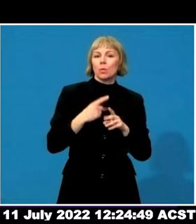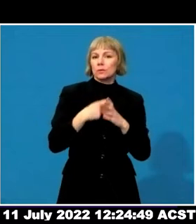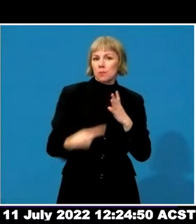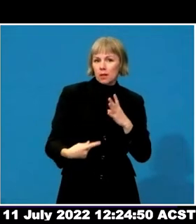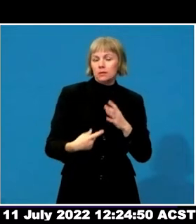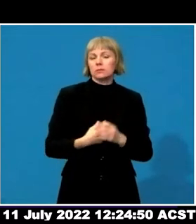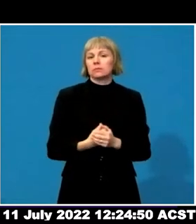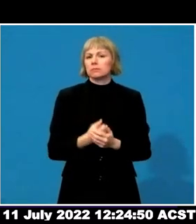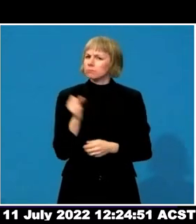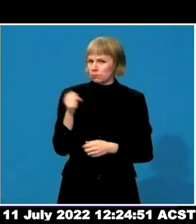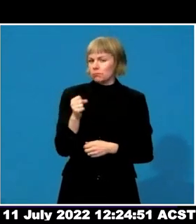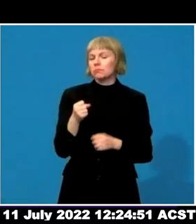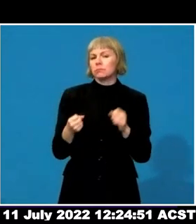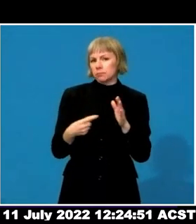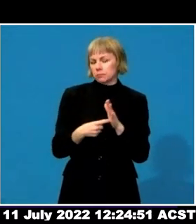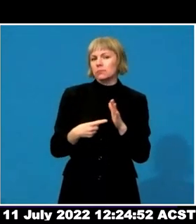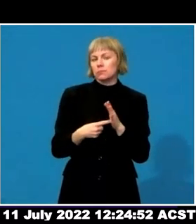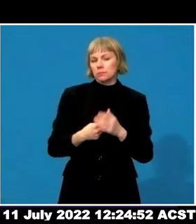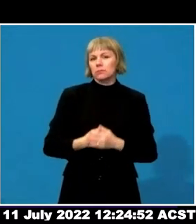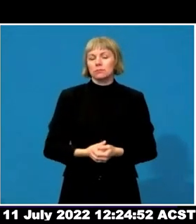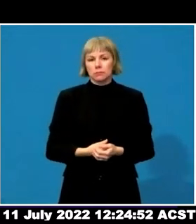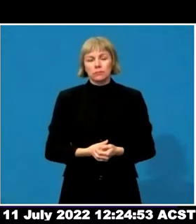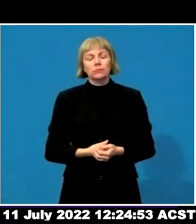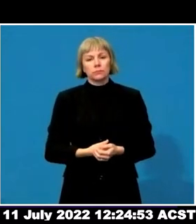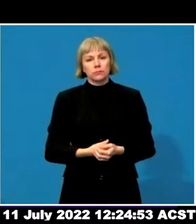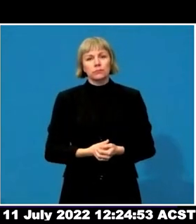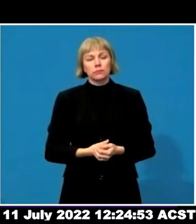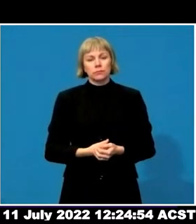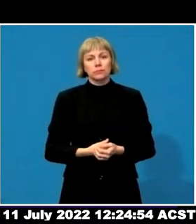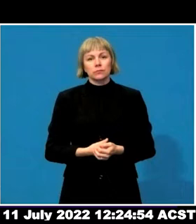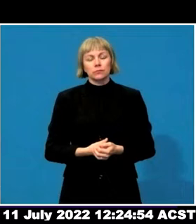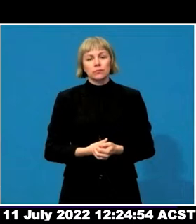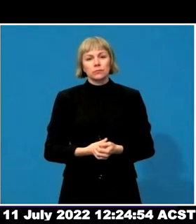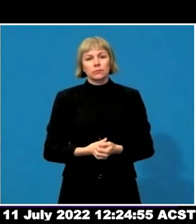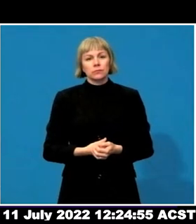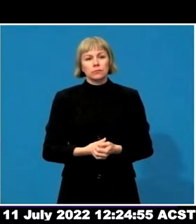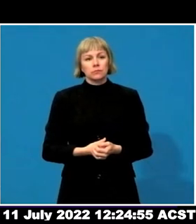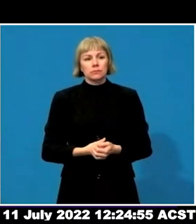Yep. MS TARRAGO: And what about more support services in Tennant Creek?